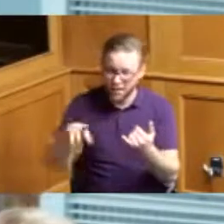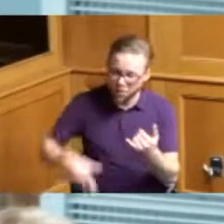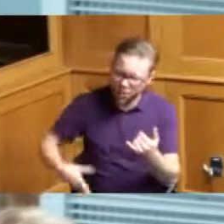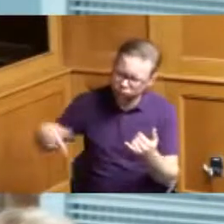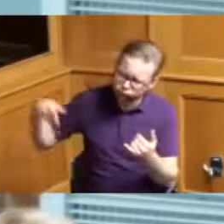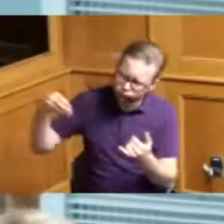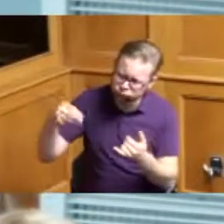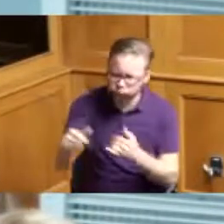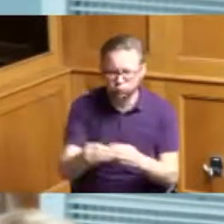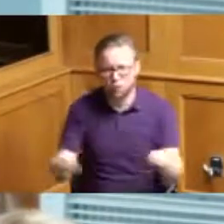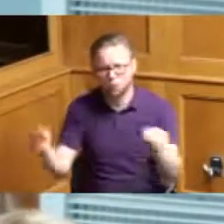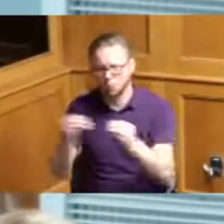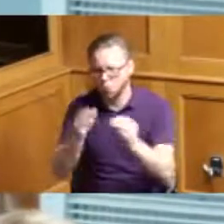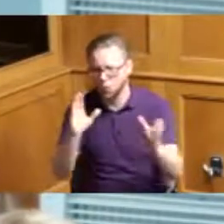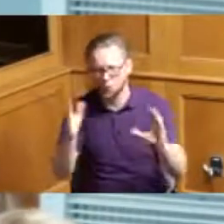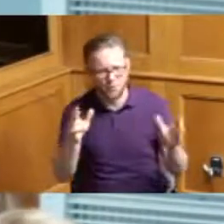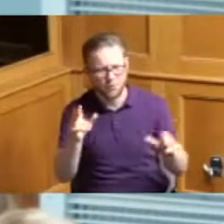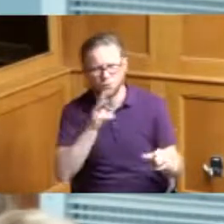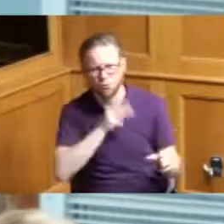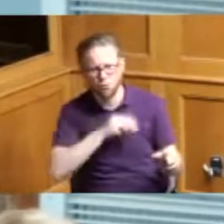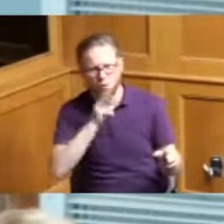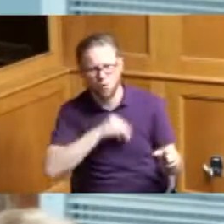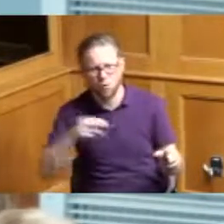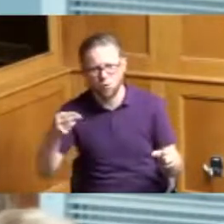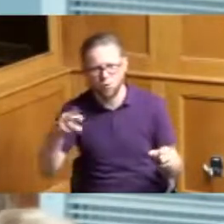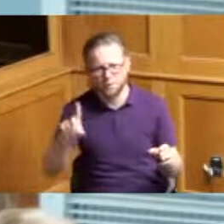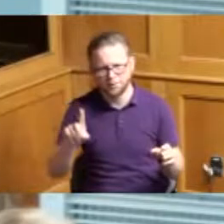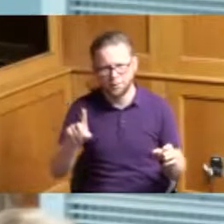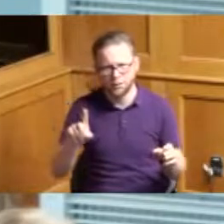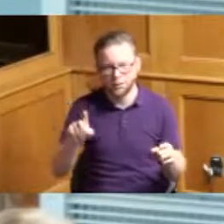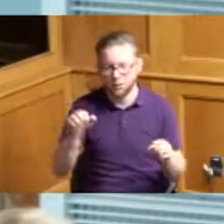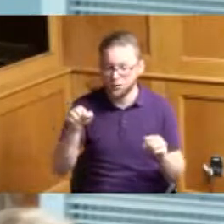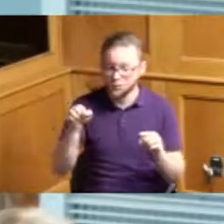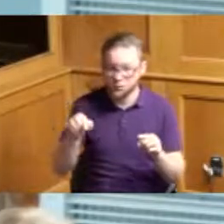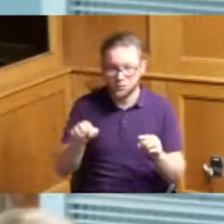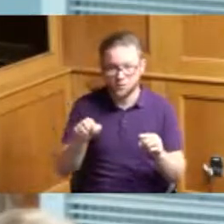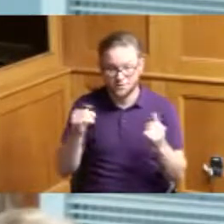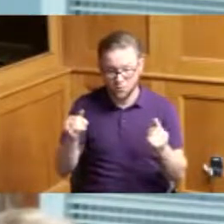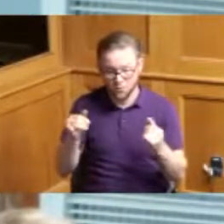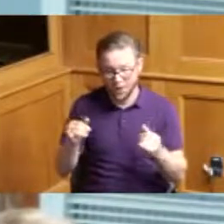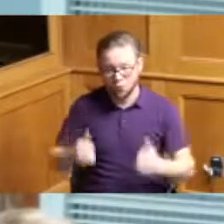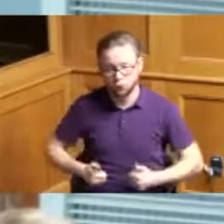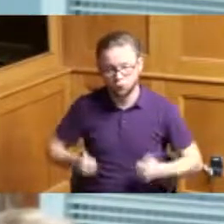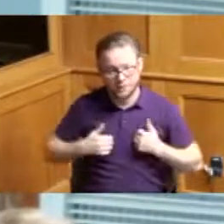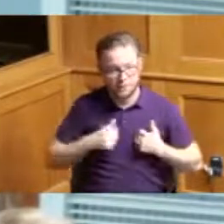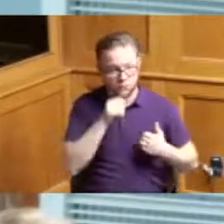than a Walmart or a Home Depot so this just makes everybody residential and non-residential to kind